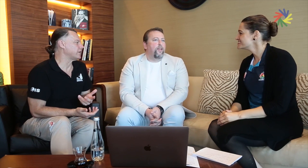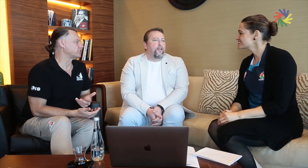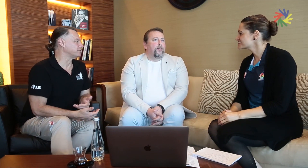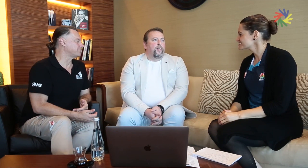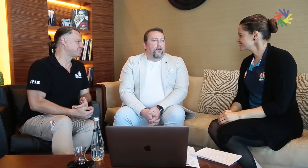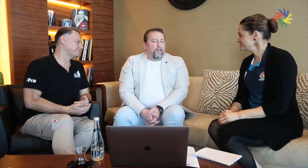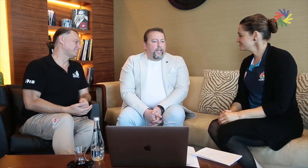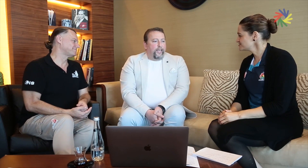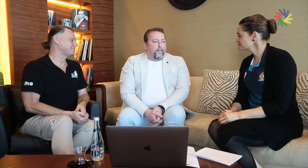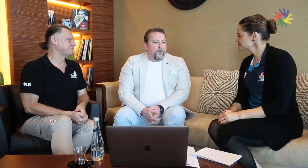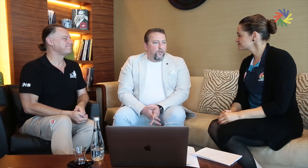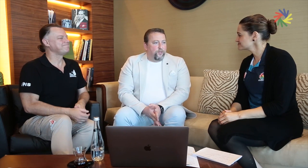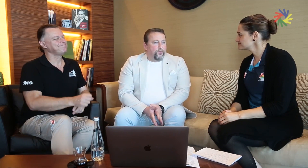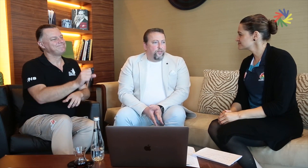have gained from this?